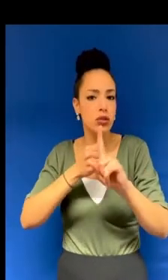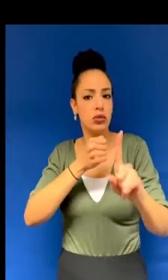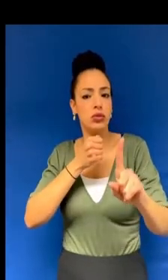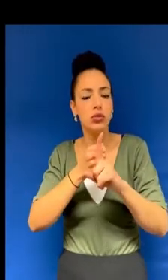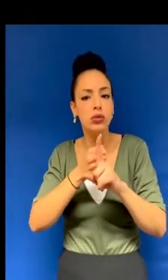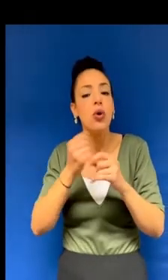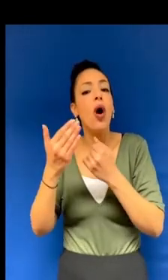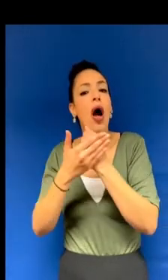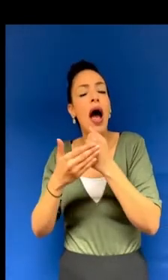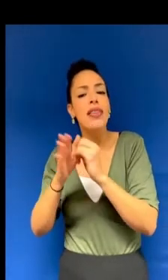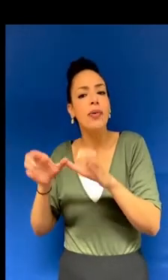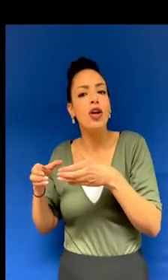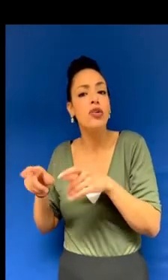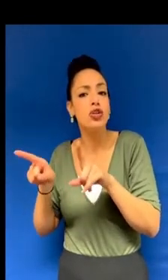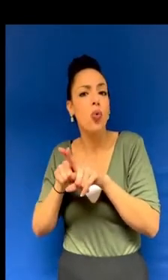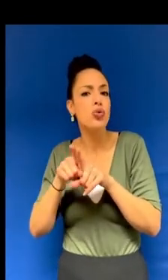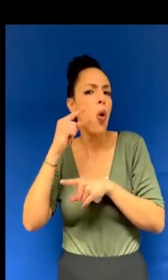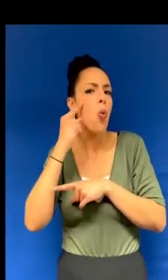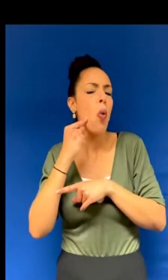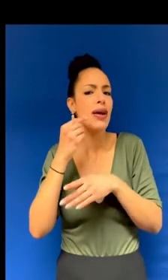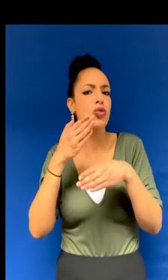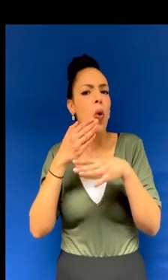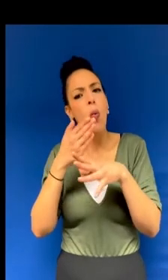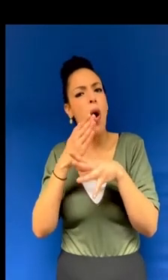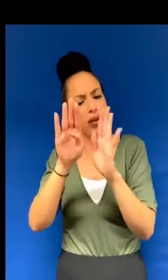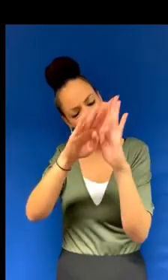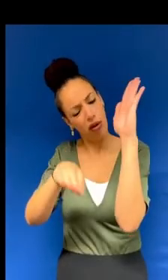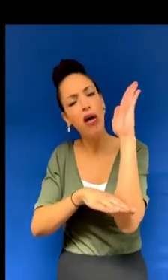again it just kind of showed this virus was completely tearing apart the Asian and Black